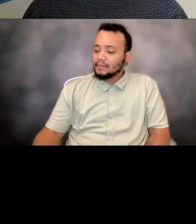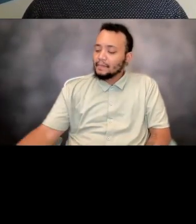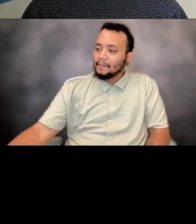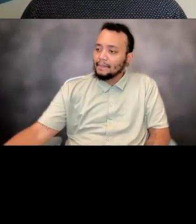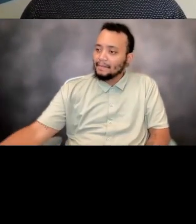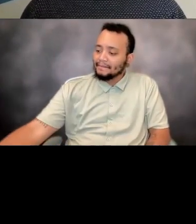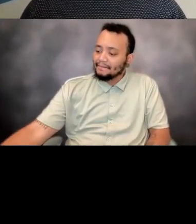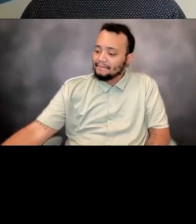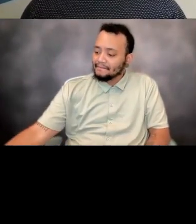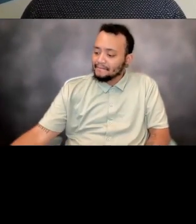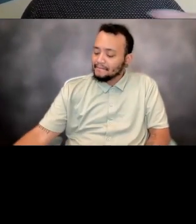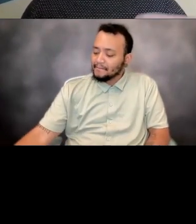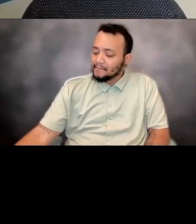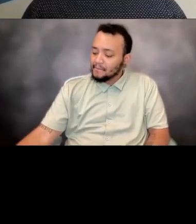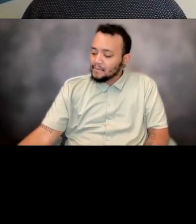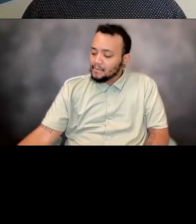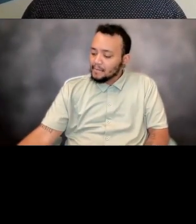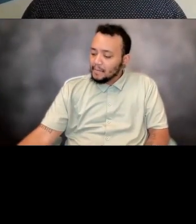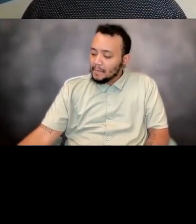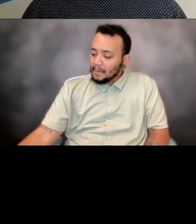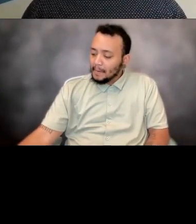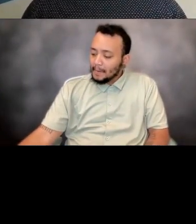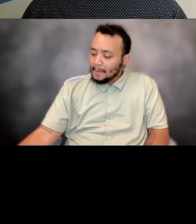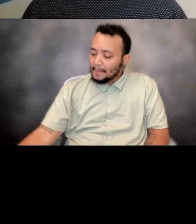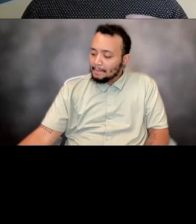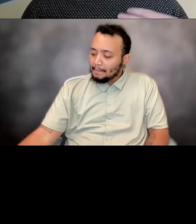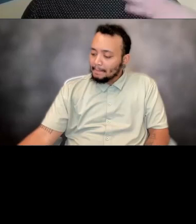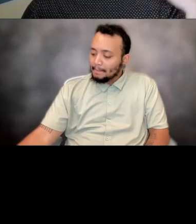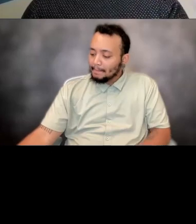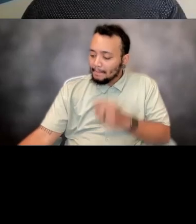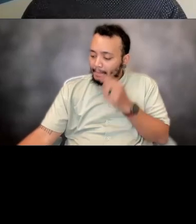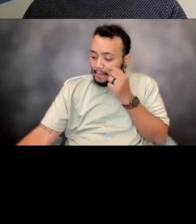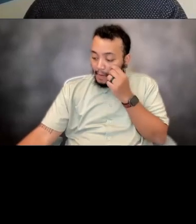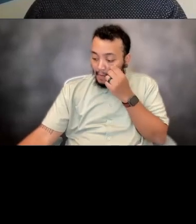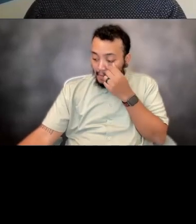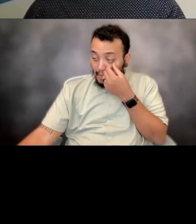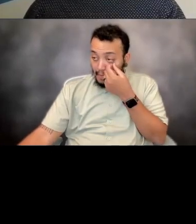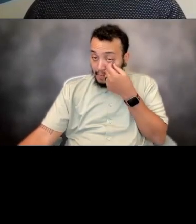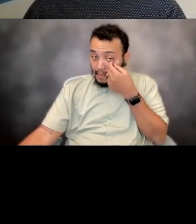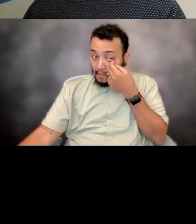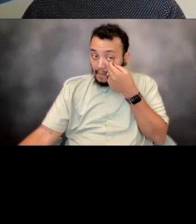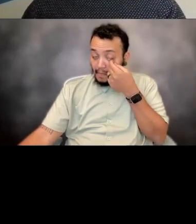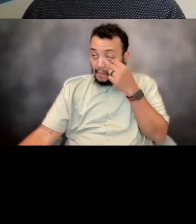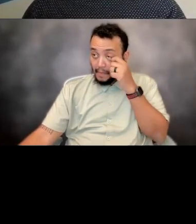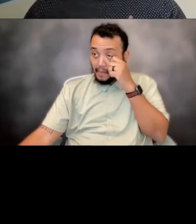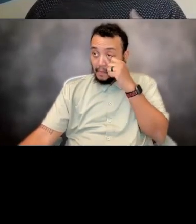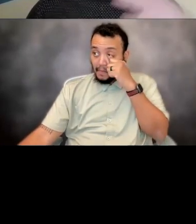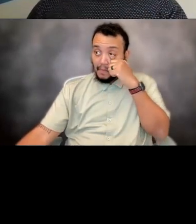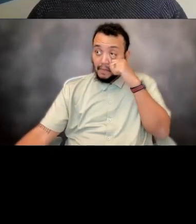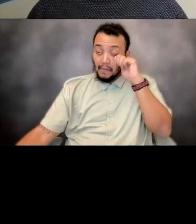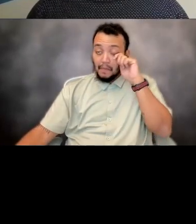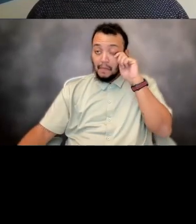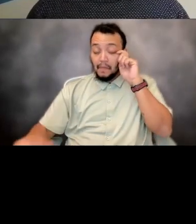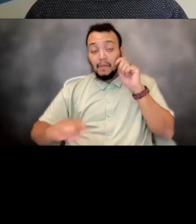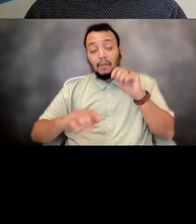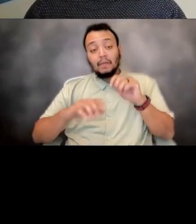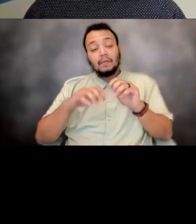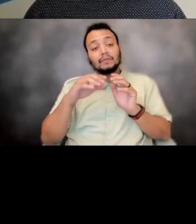We also asked folks, you know, what do you want service providers to know? What are the things they do well?